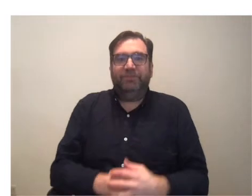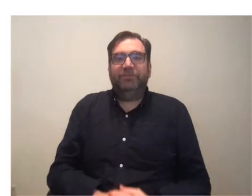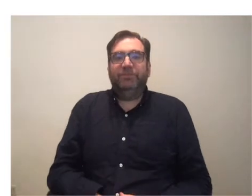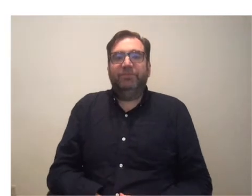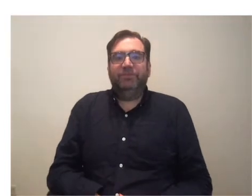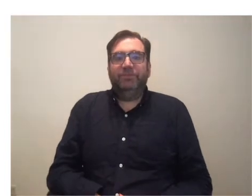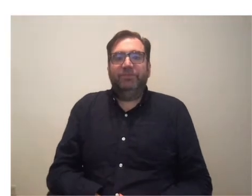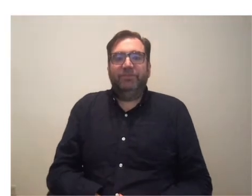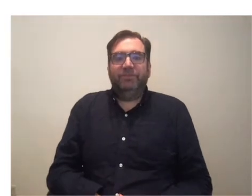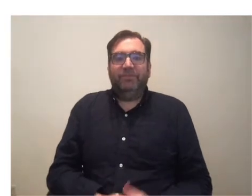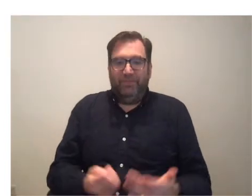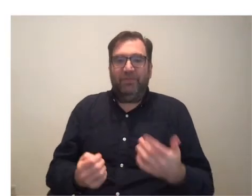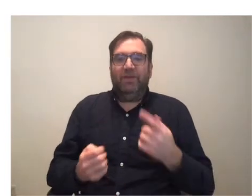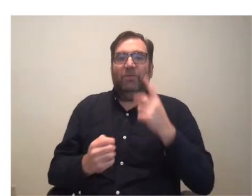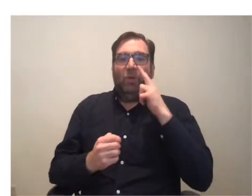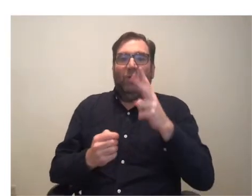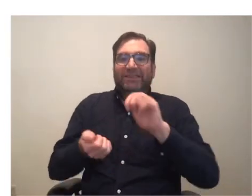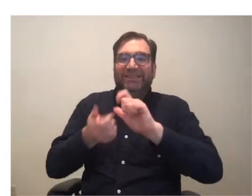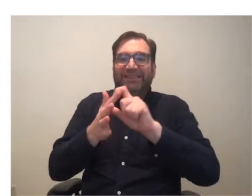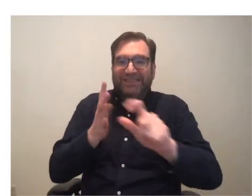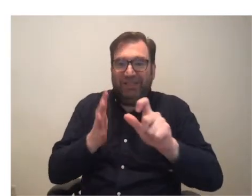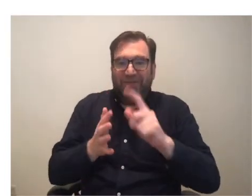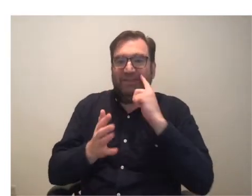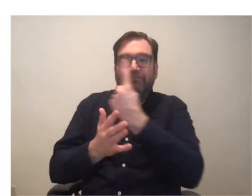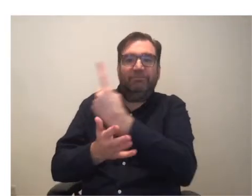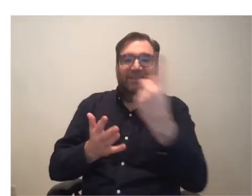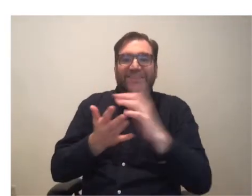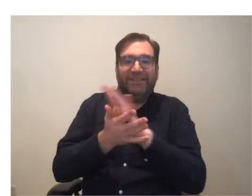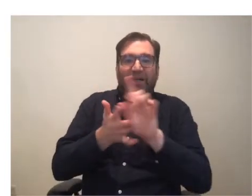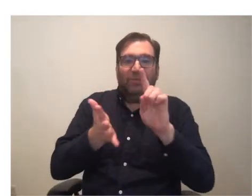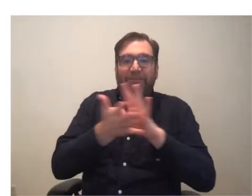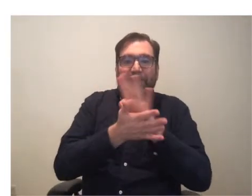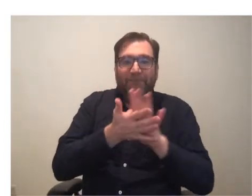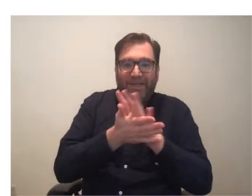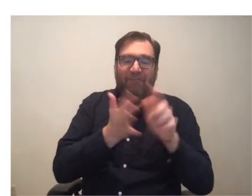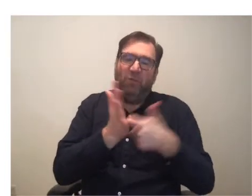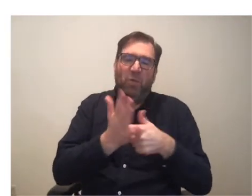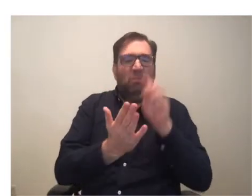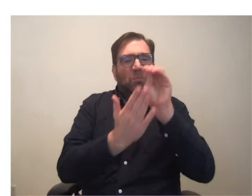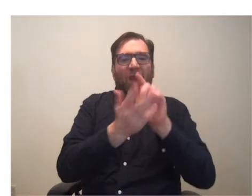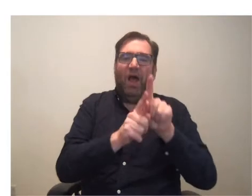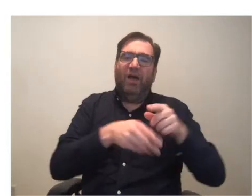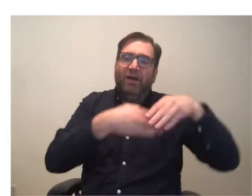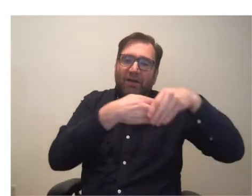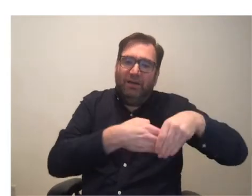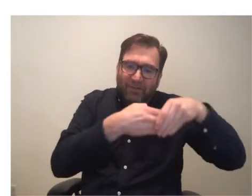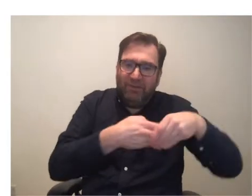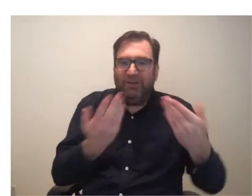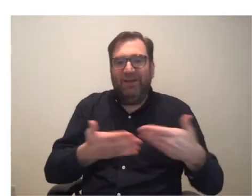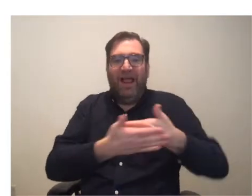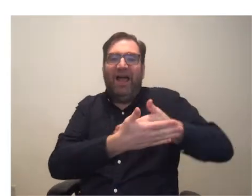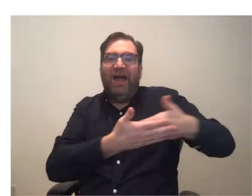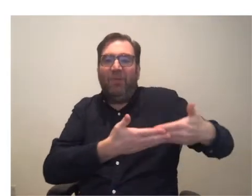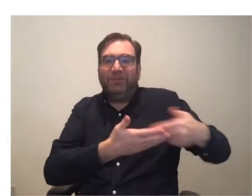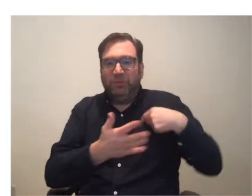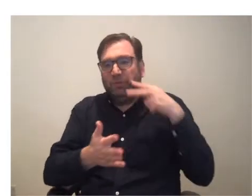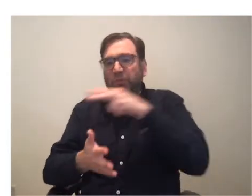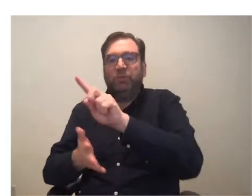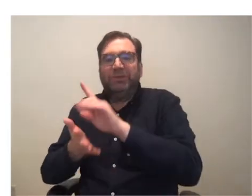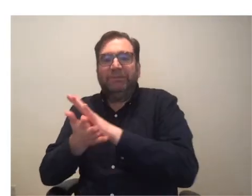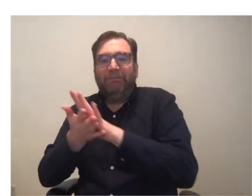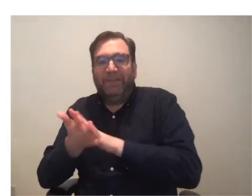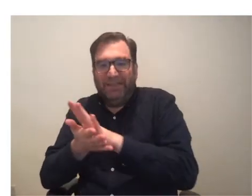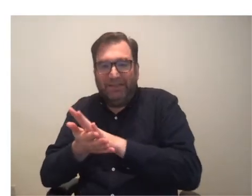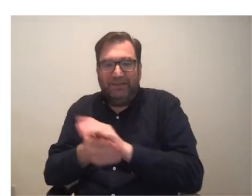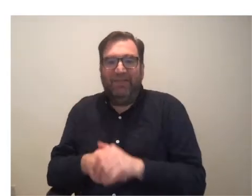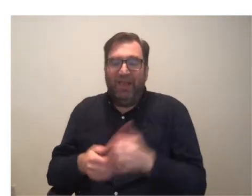Secondly, we look up in the dictionary the isolated sign examples for the annotated signs "friend" and "language".